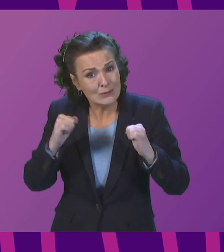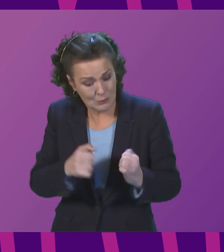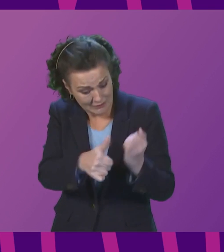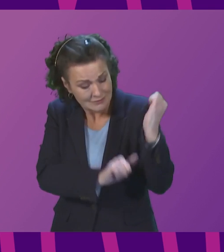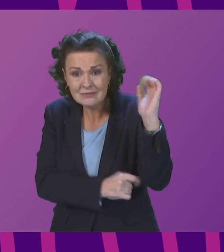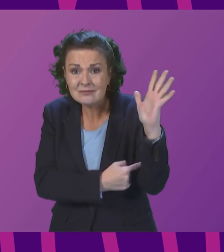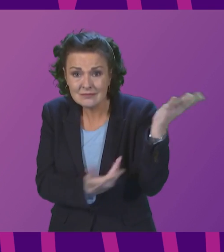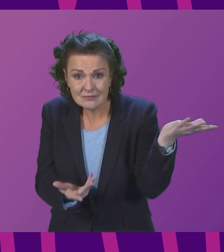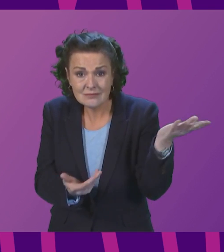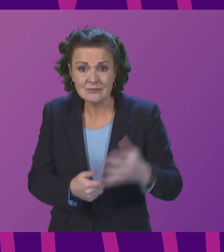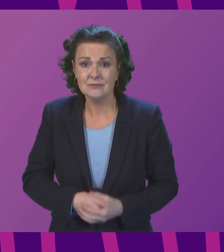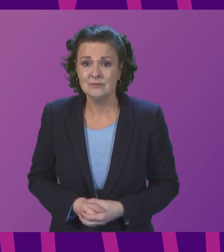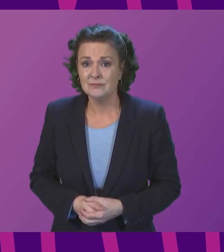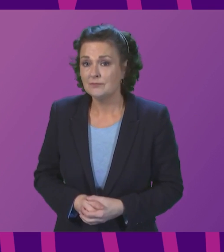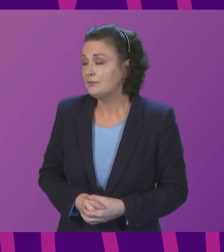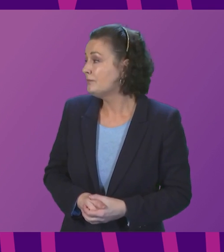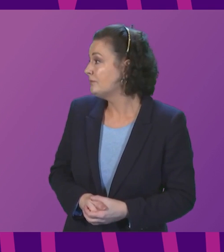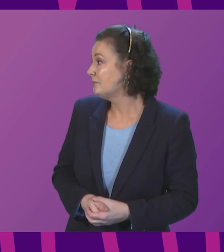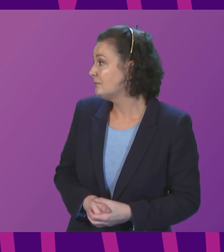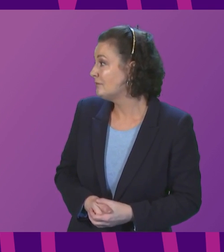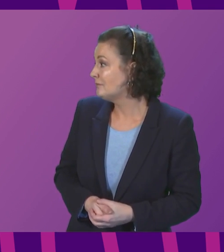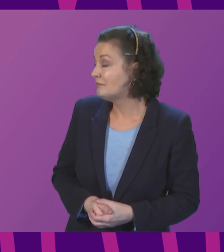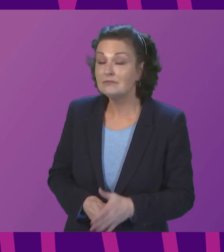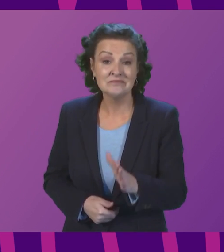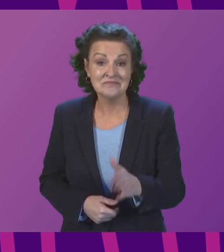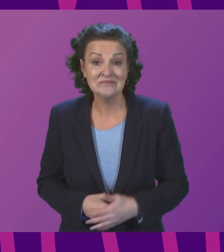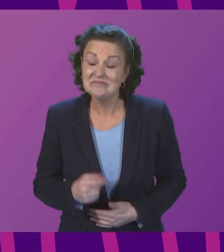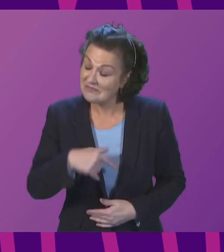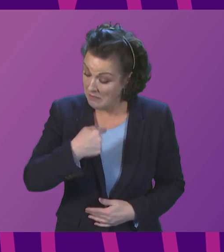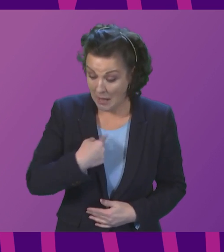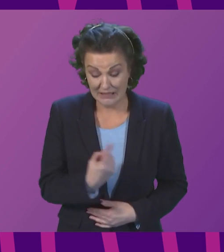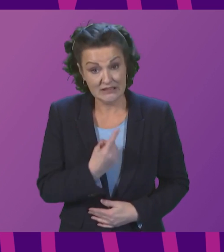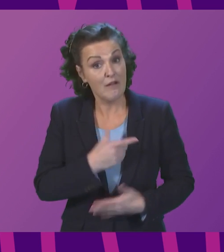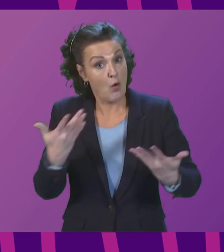First, of course I or the health secretary will be happy to speak to the teacher who